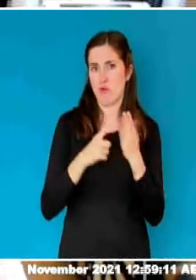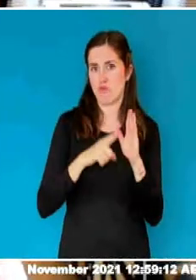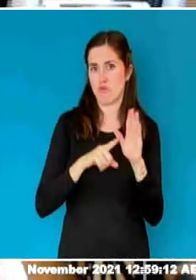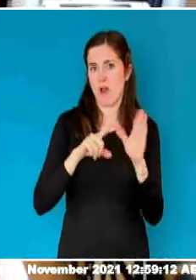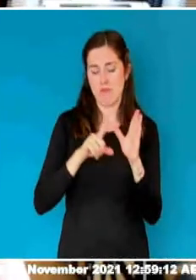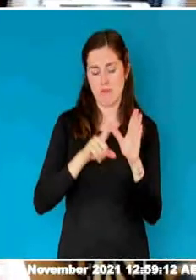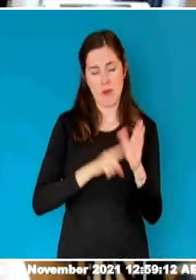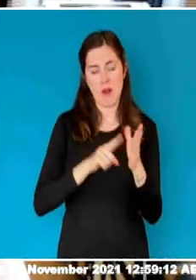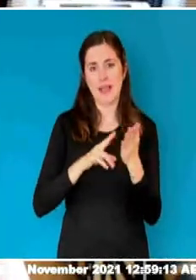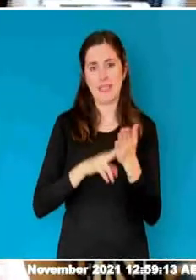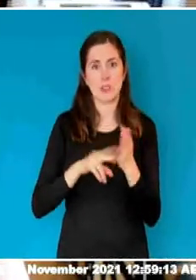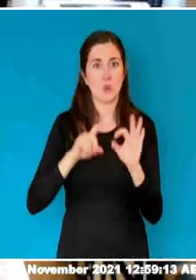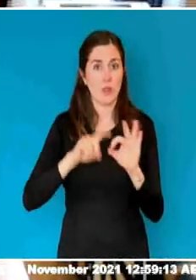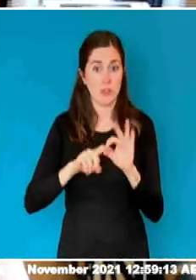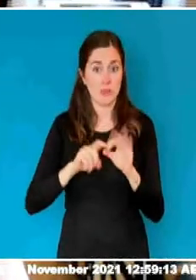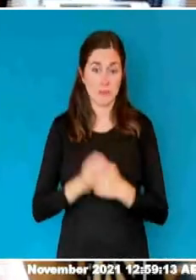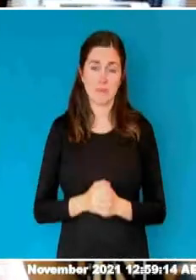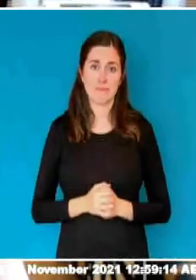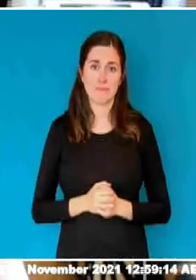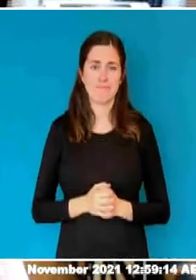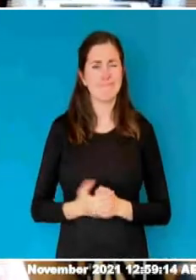Mr Graeme Innes' evidence earlier in the week.